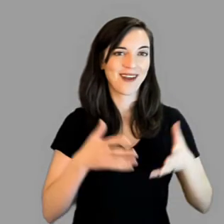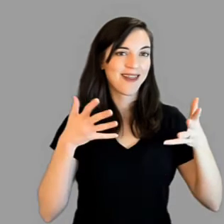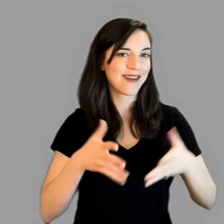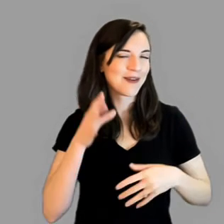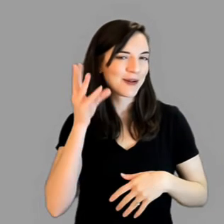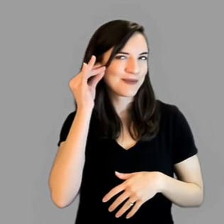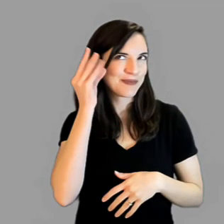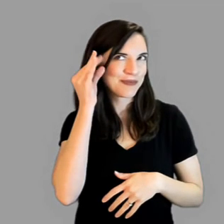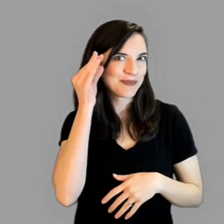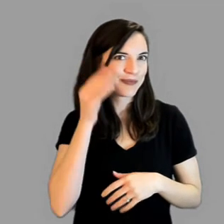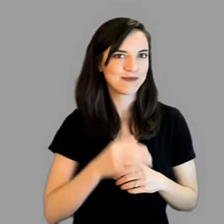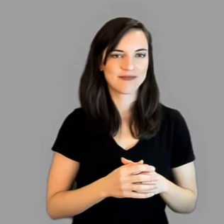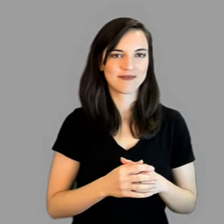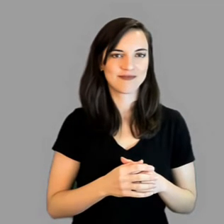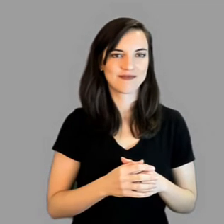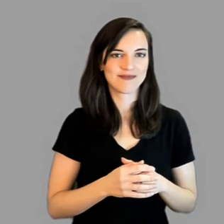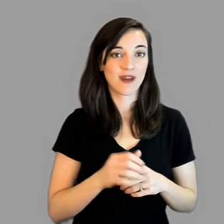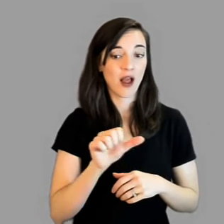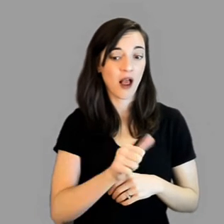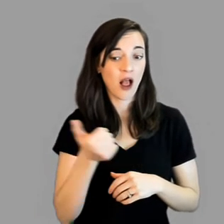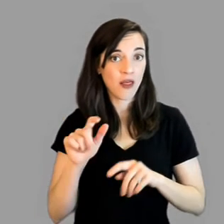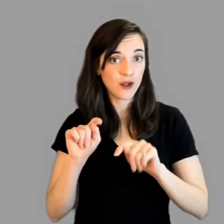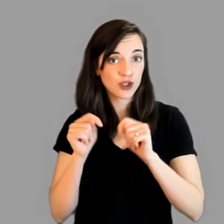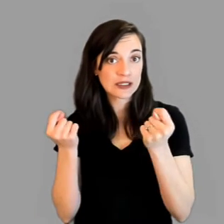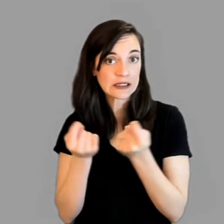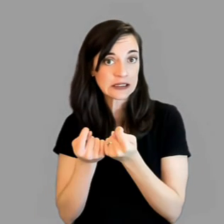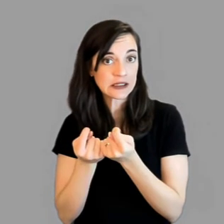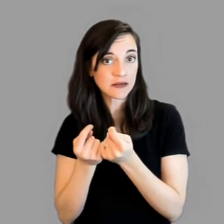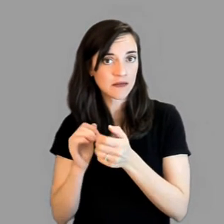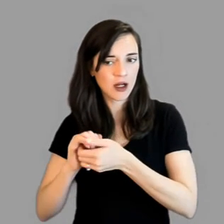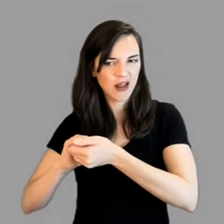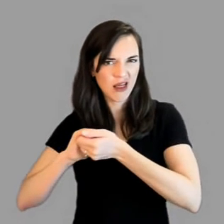We will leave you with this point to ponder…